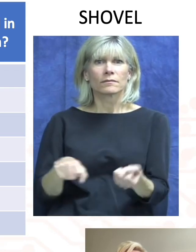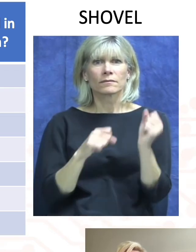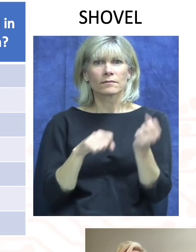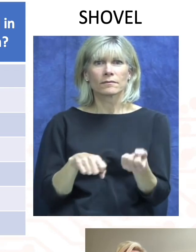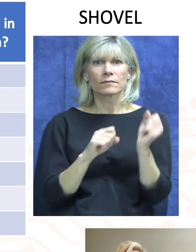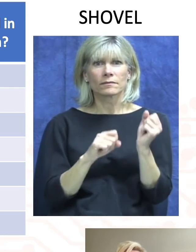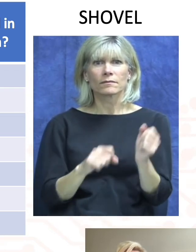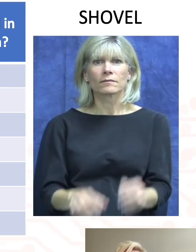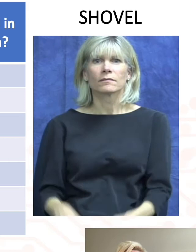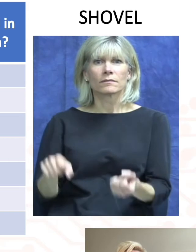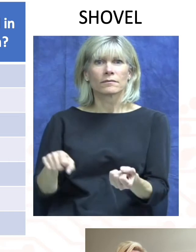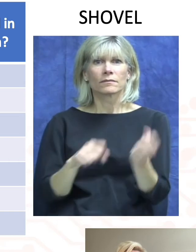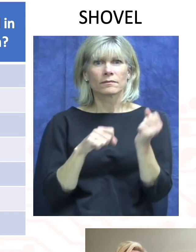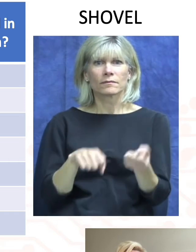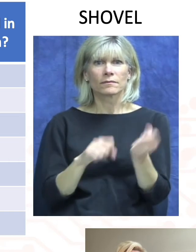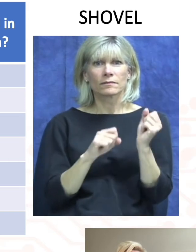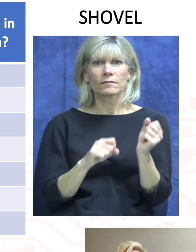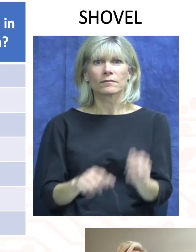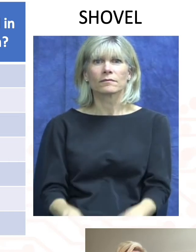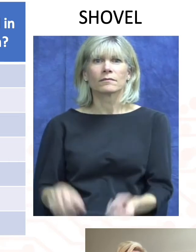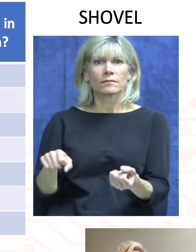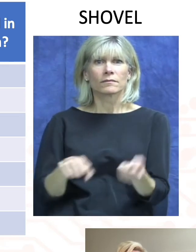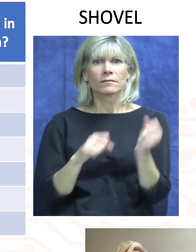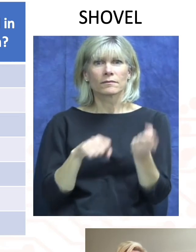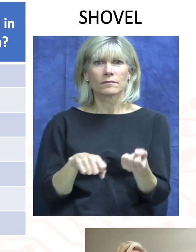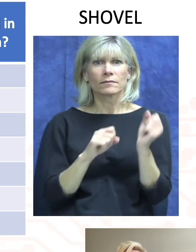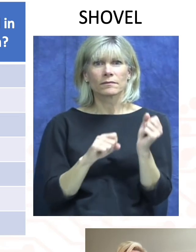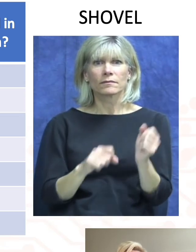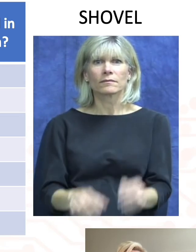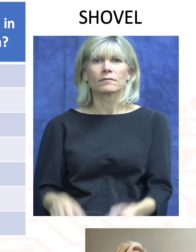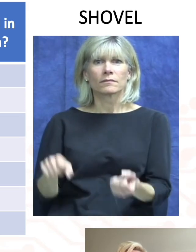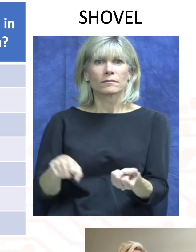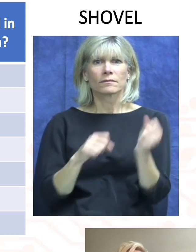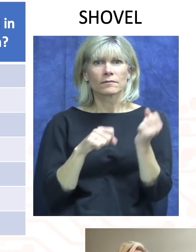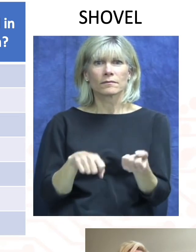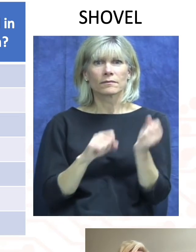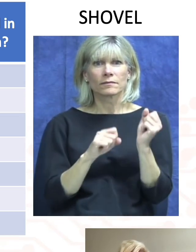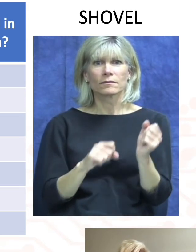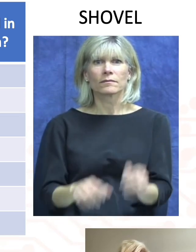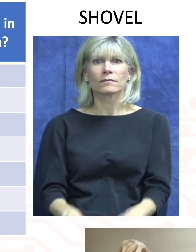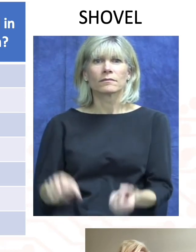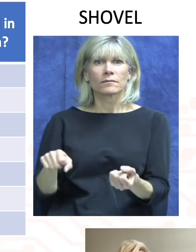Next, our ASL signers went through this list, and judged whether each feature is iconically